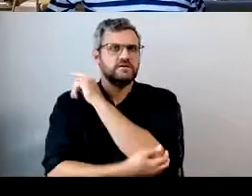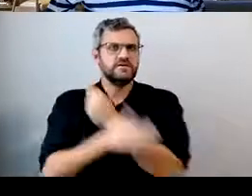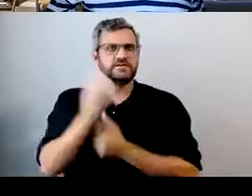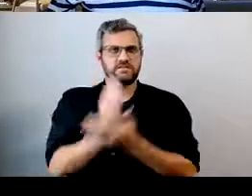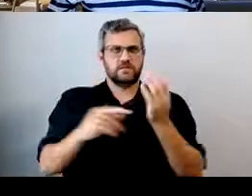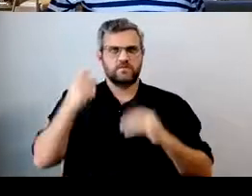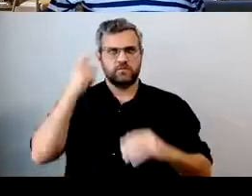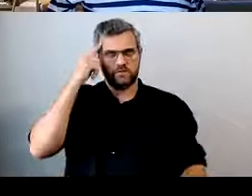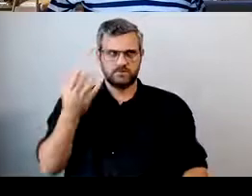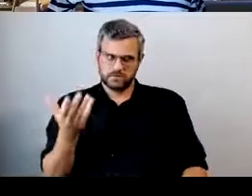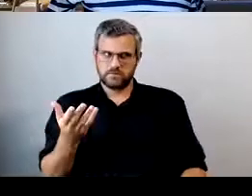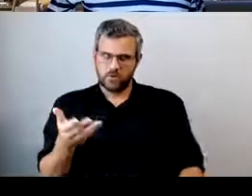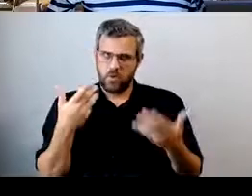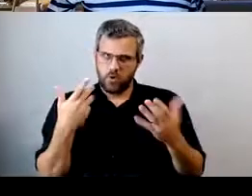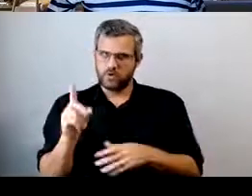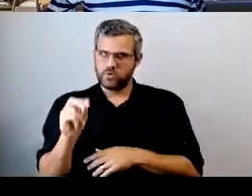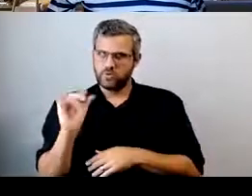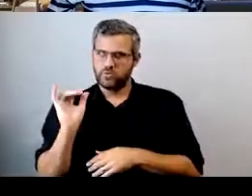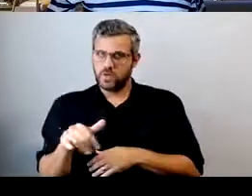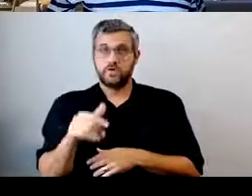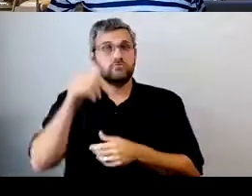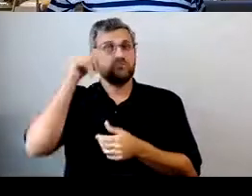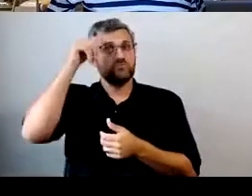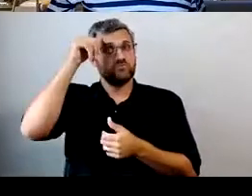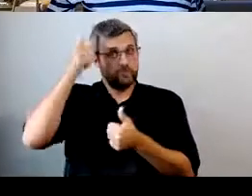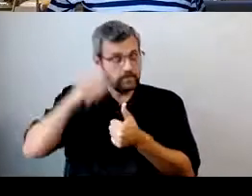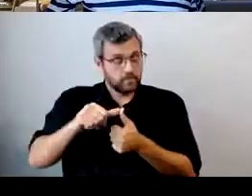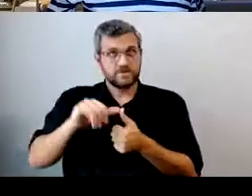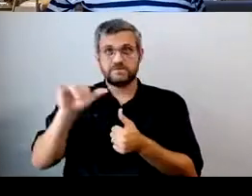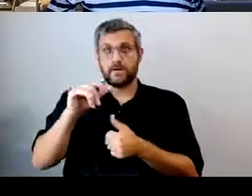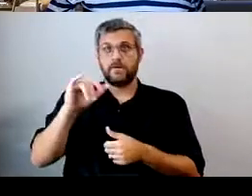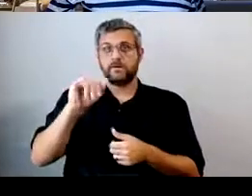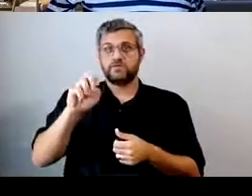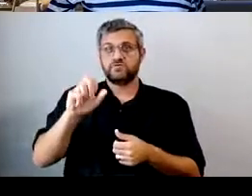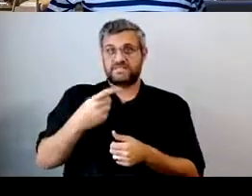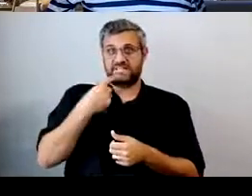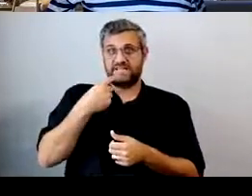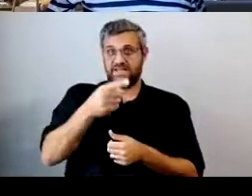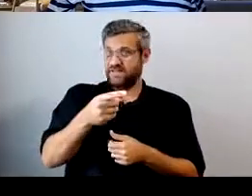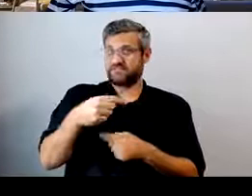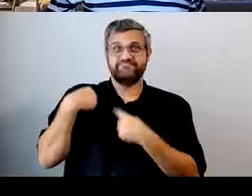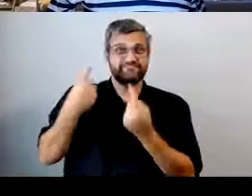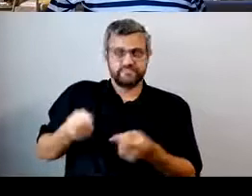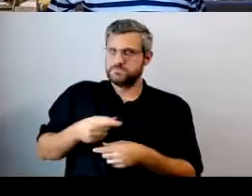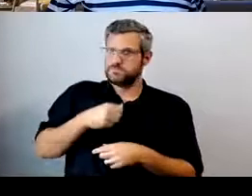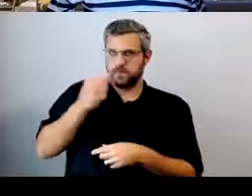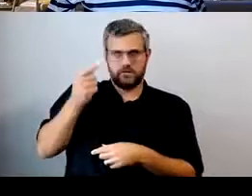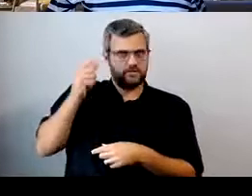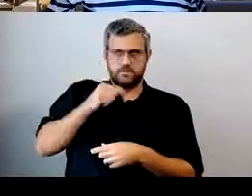yeah, we do that. But again, to repeat Jason, historically, this is not been the case. People have not necessarily